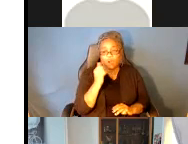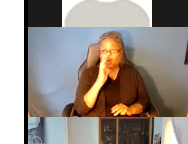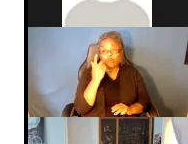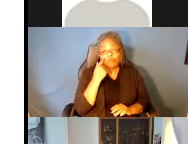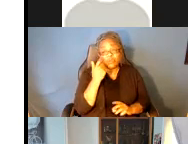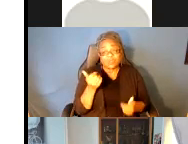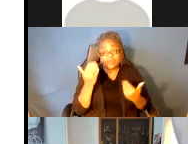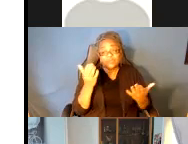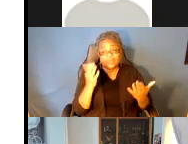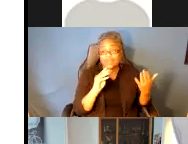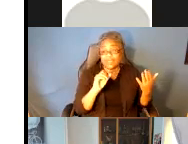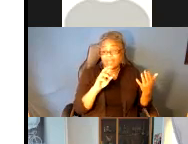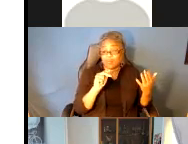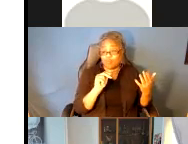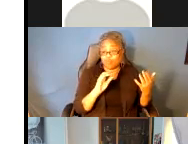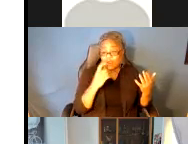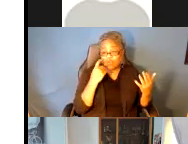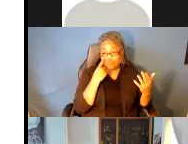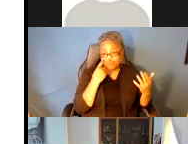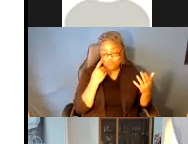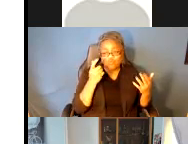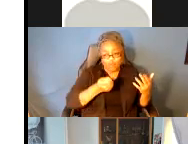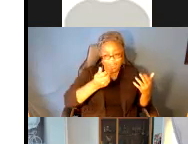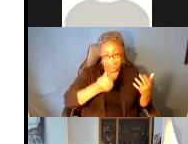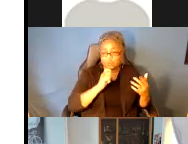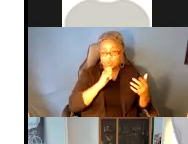Again, do not request those same expenses in this grant program.